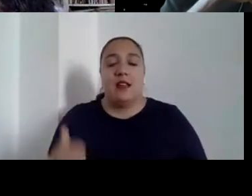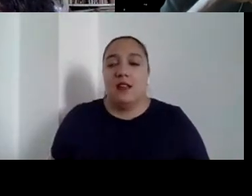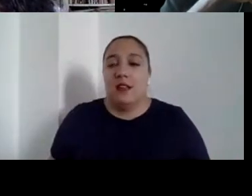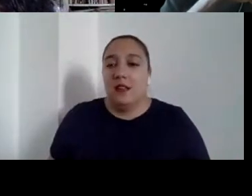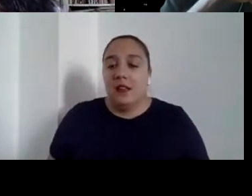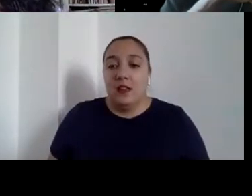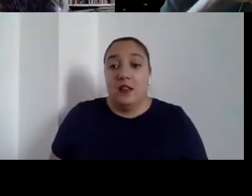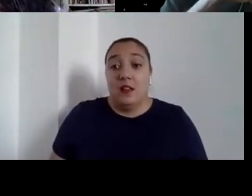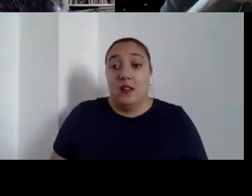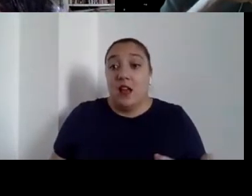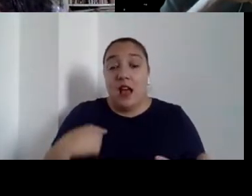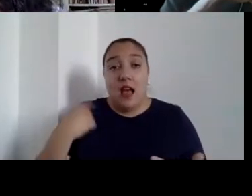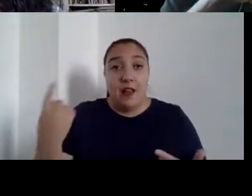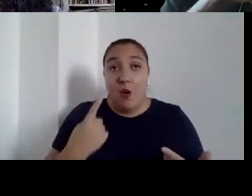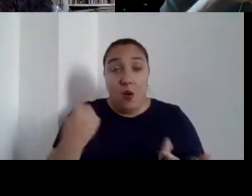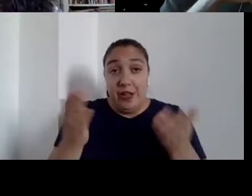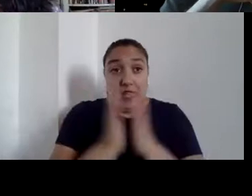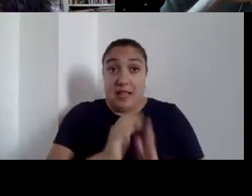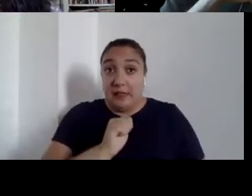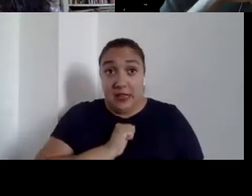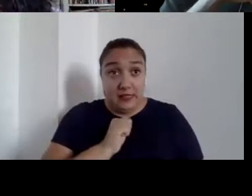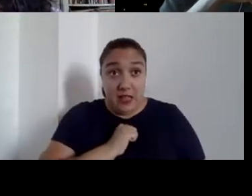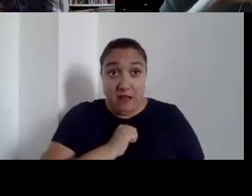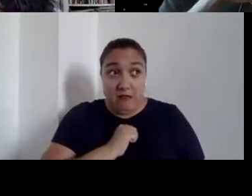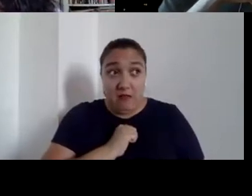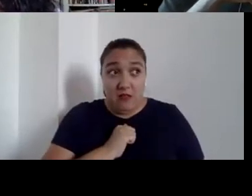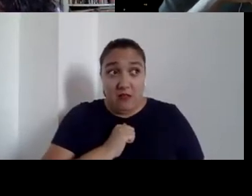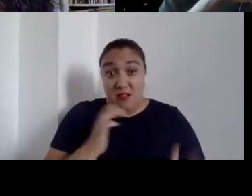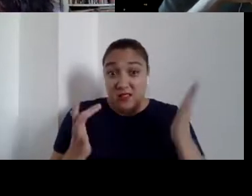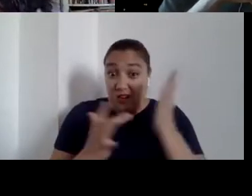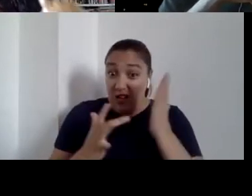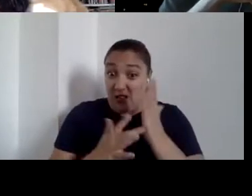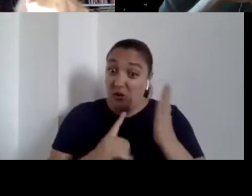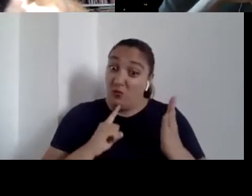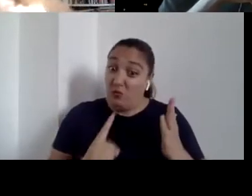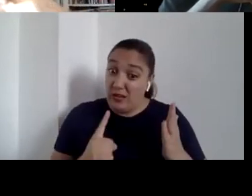I asked myself the same question, does it give something extra that I need or is it